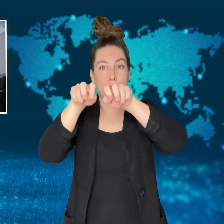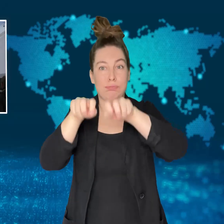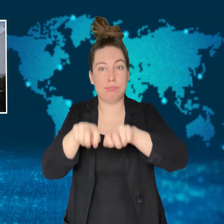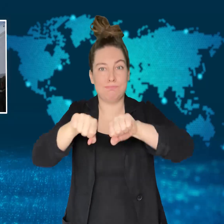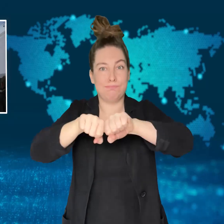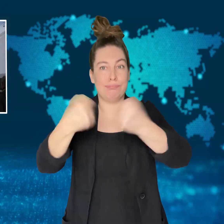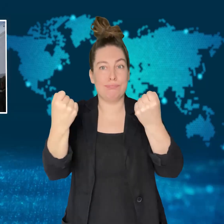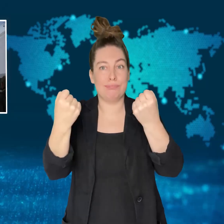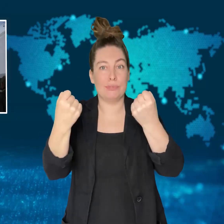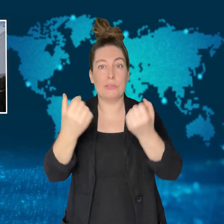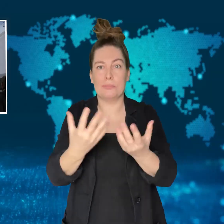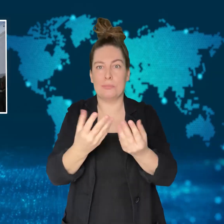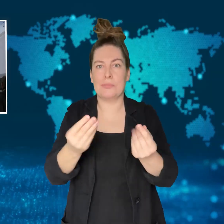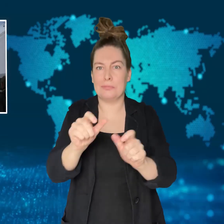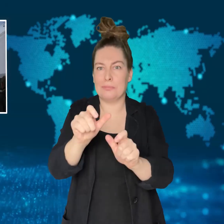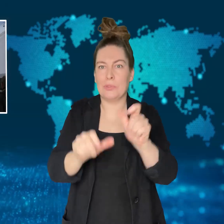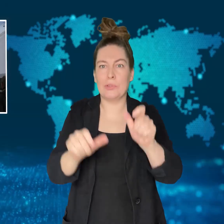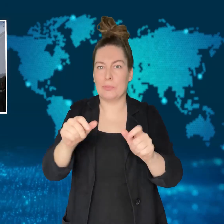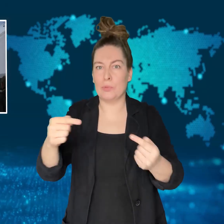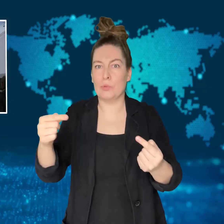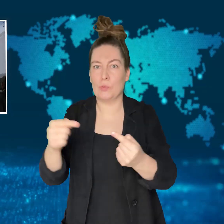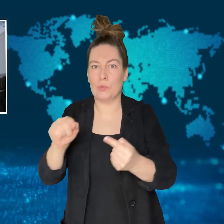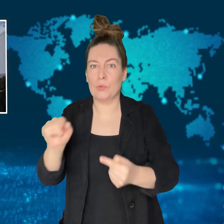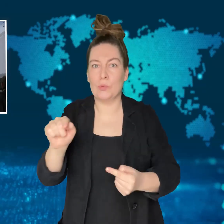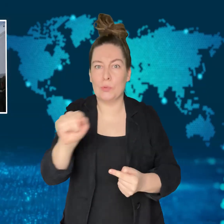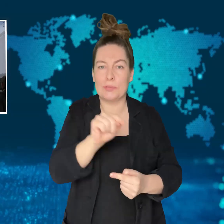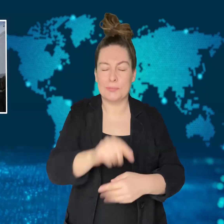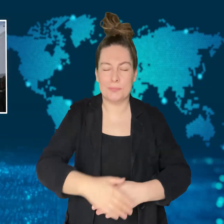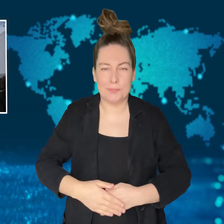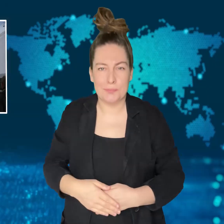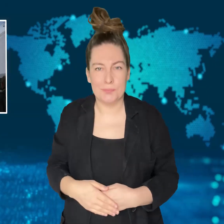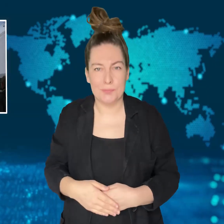Social media and videos showed people lying